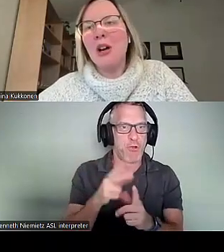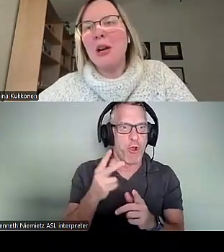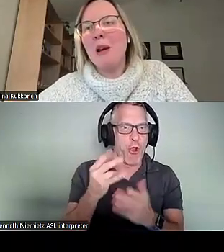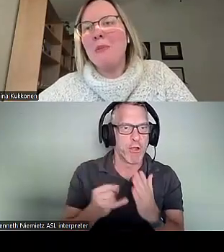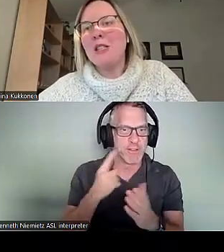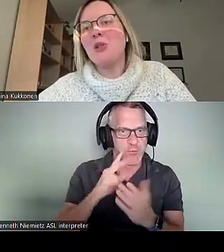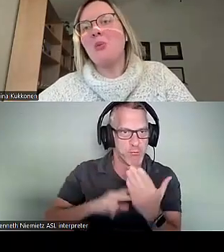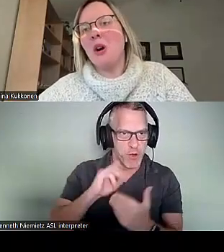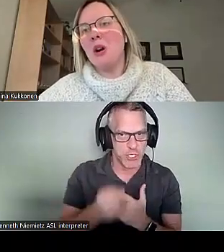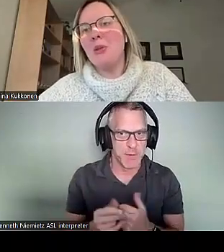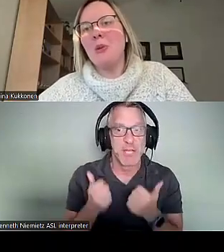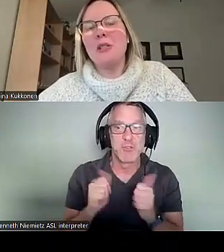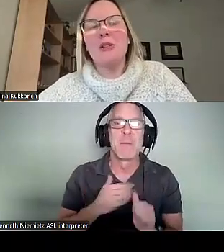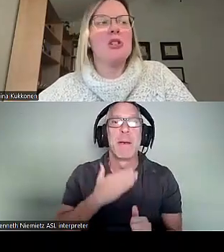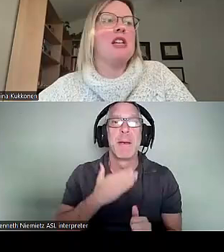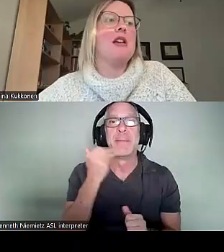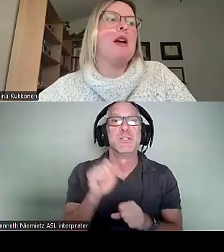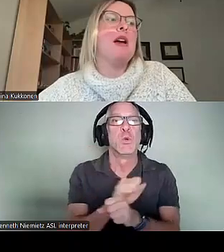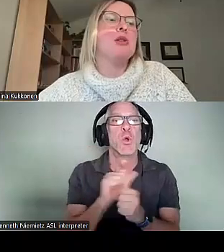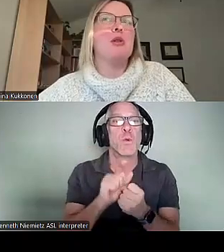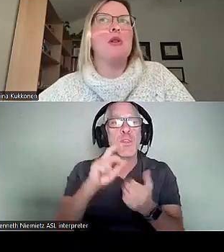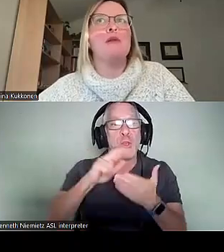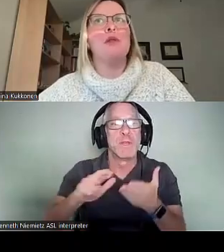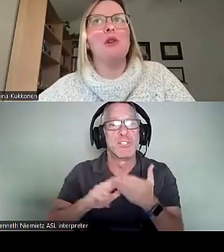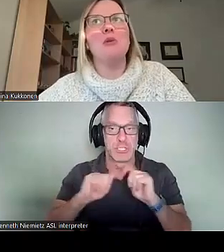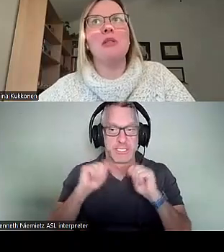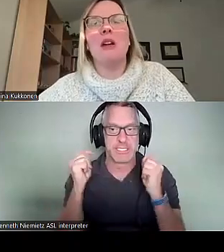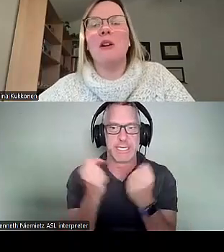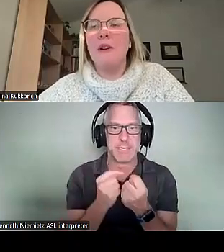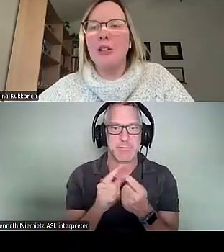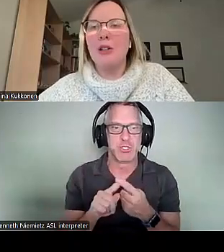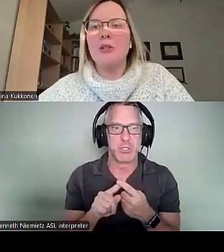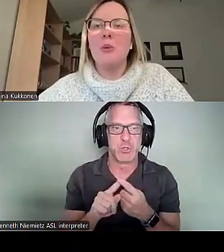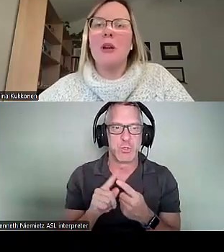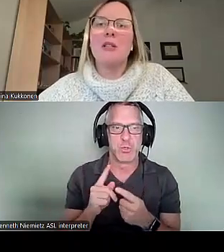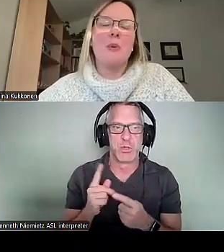tried my best to work with the research team and sort of infuse their values, their ways of